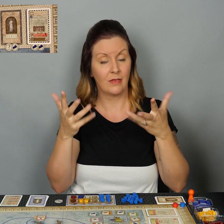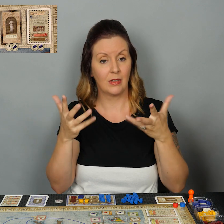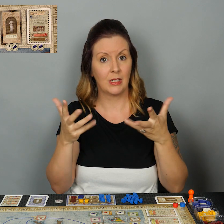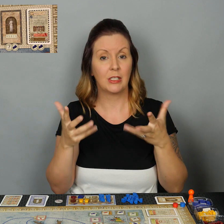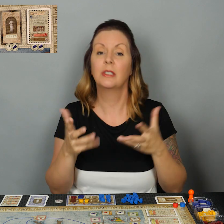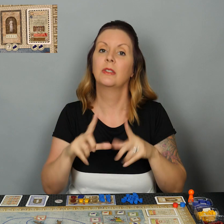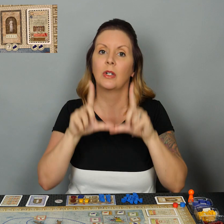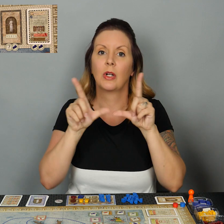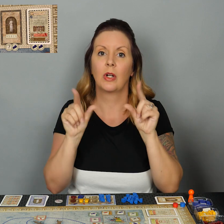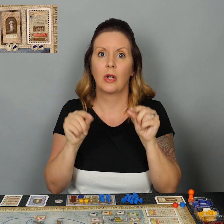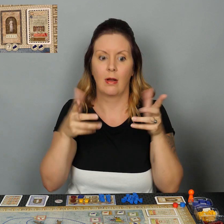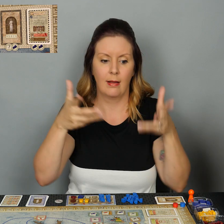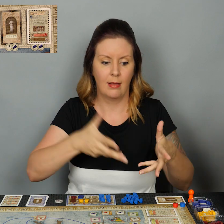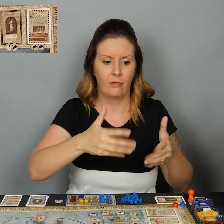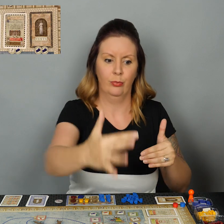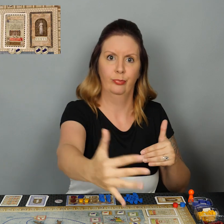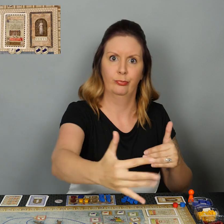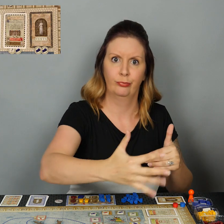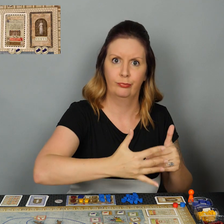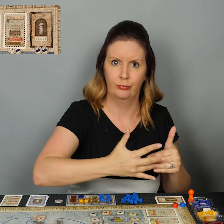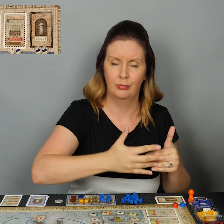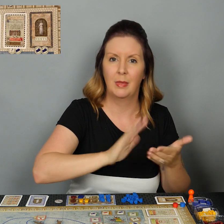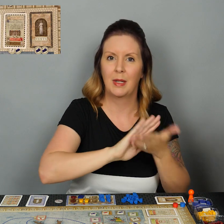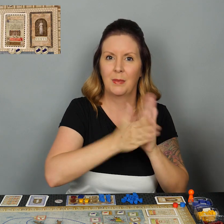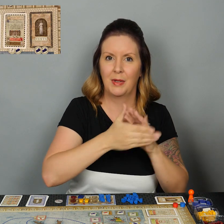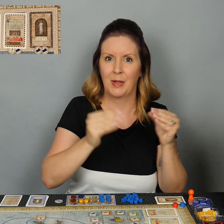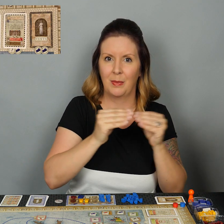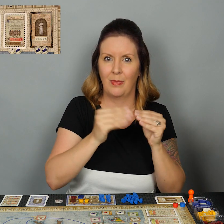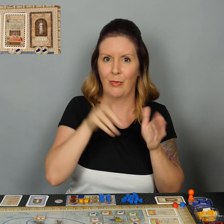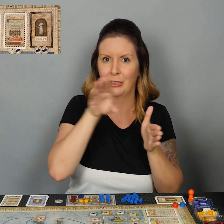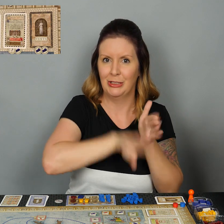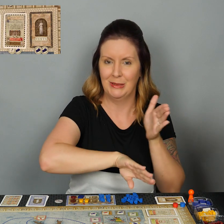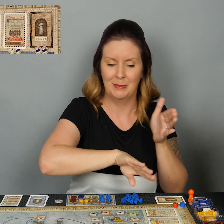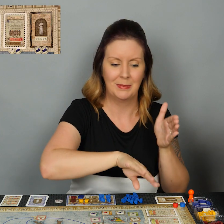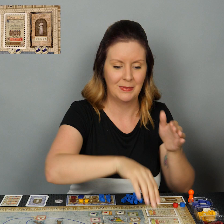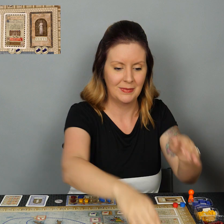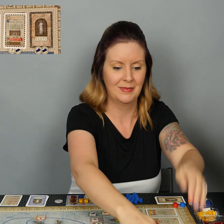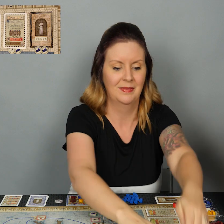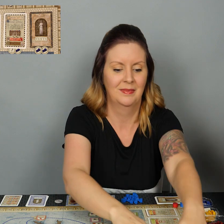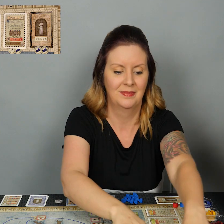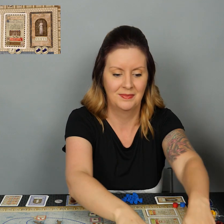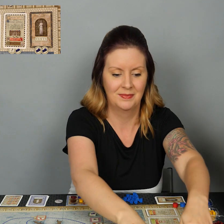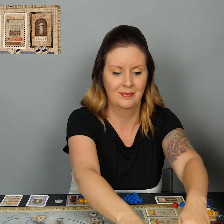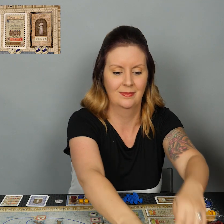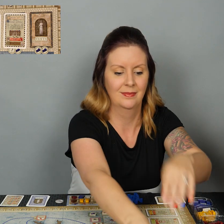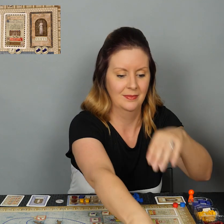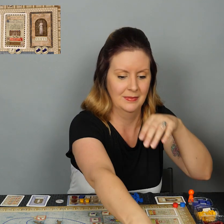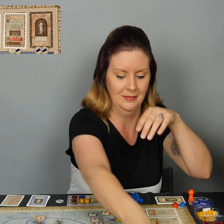And when you buy cards, the cards left get shifted down, becoming cheaper.